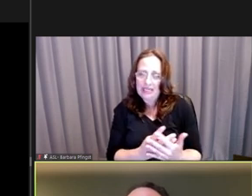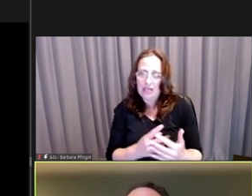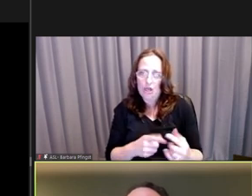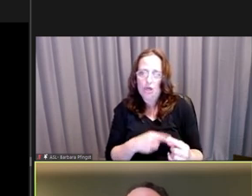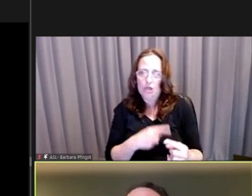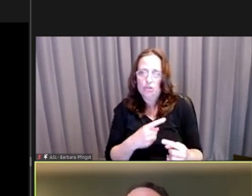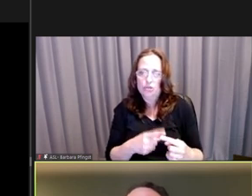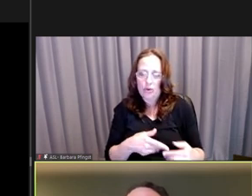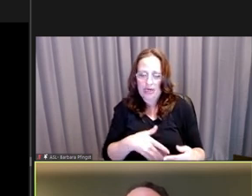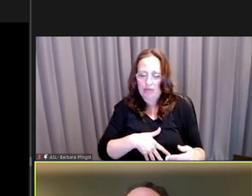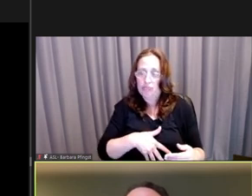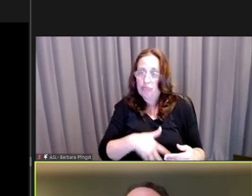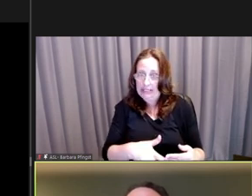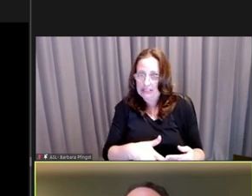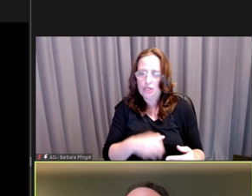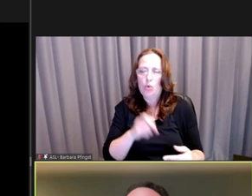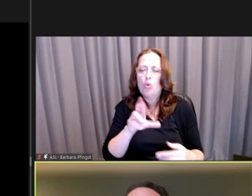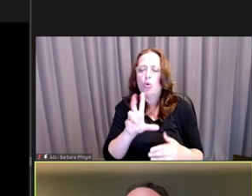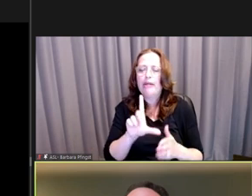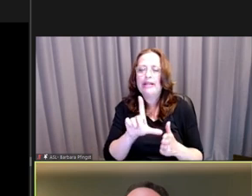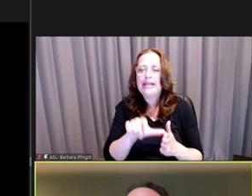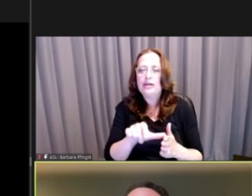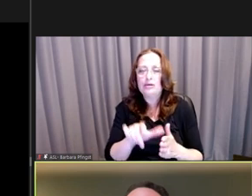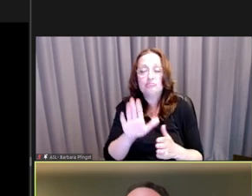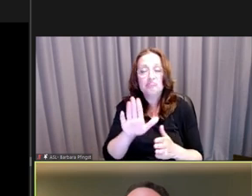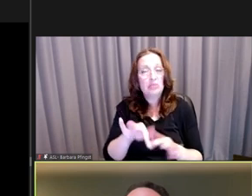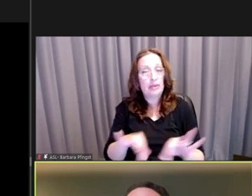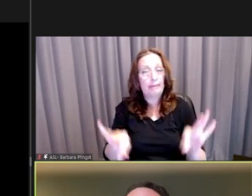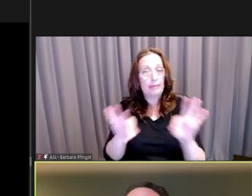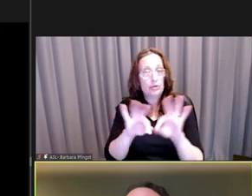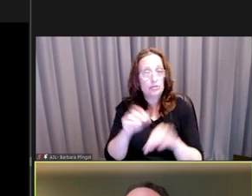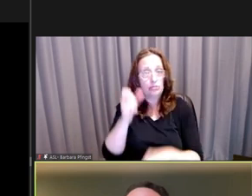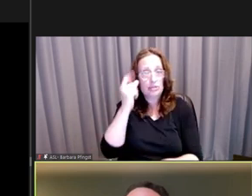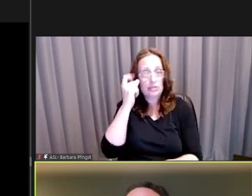And what's really important to understand about CMV is that it's not universally